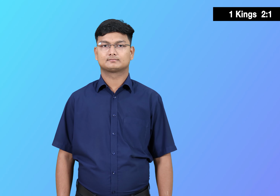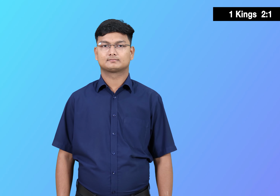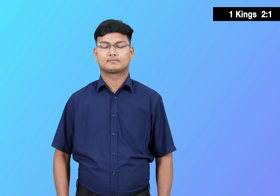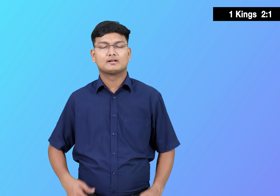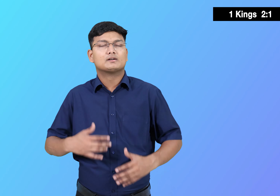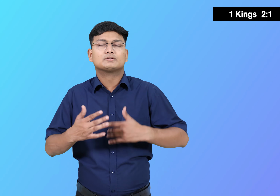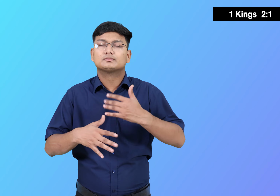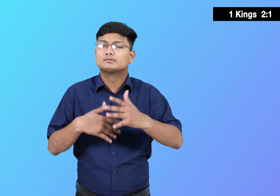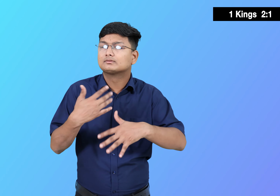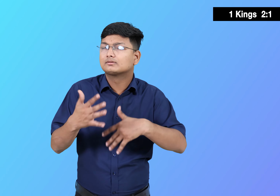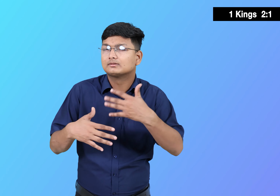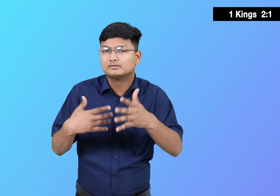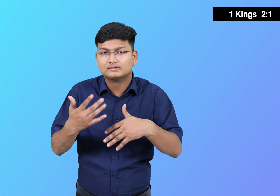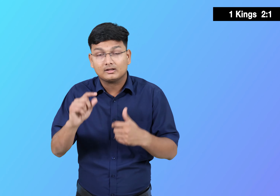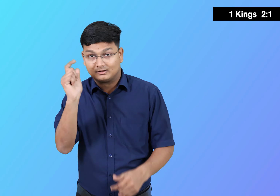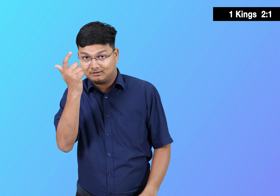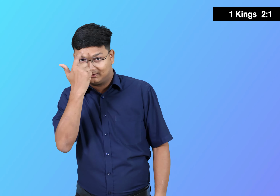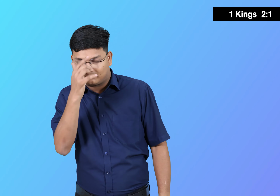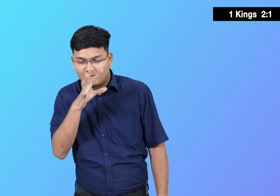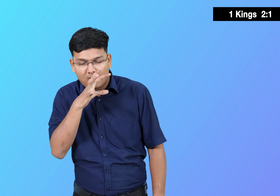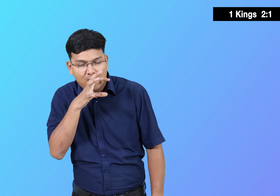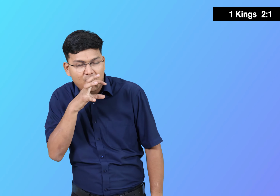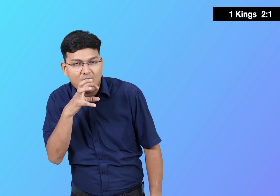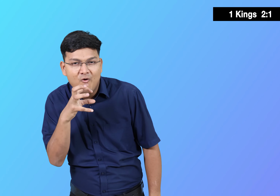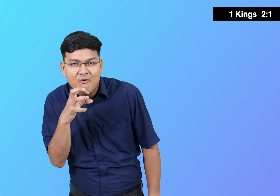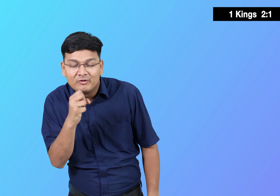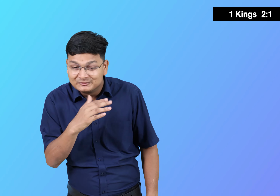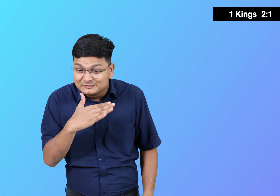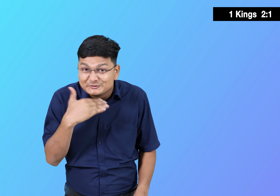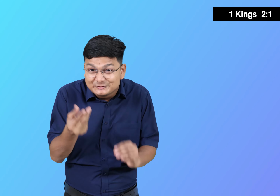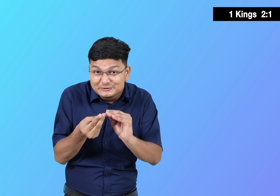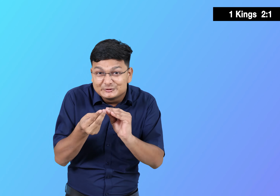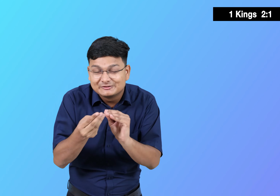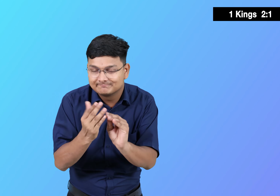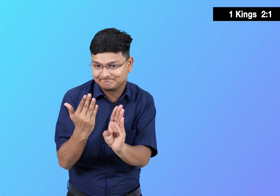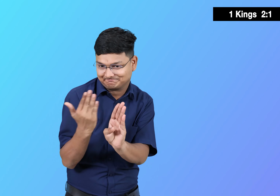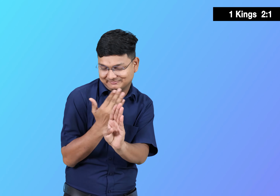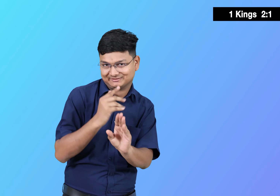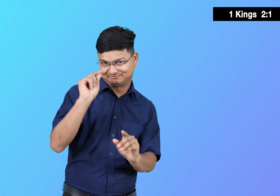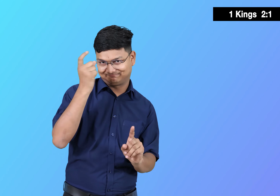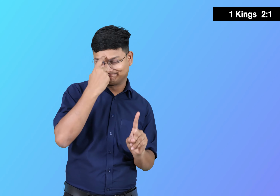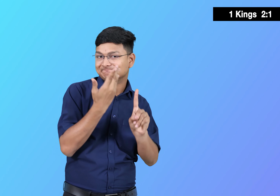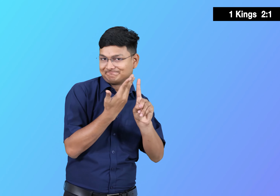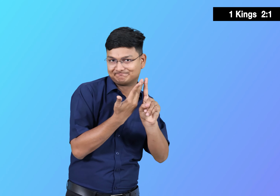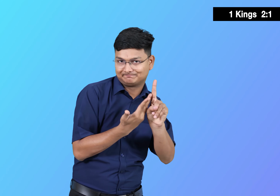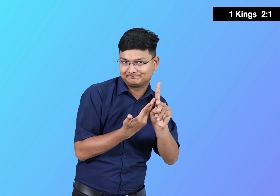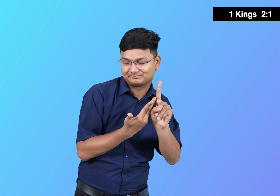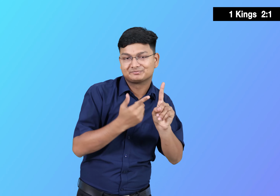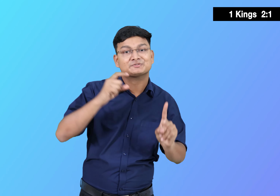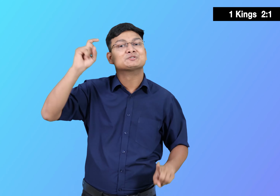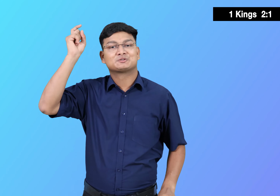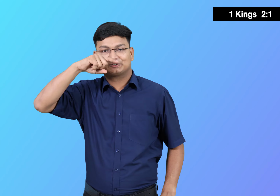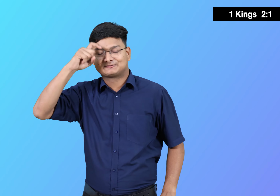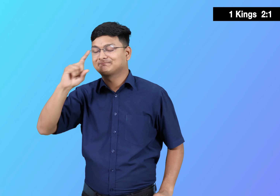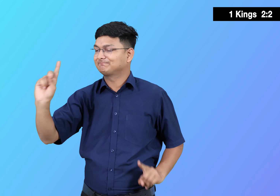The time came for David to die, so he gave these commands to Solomon: